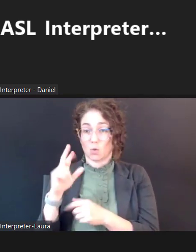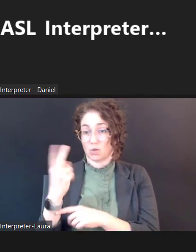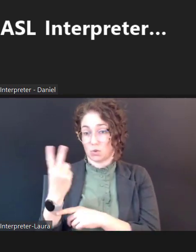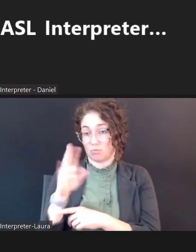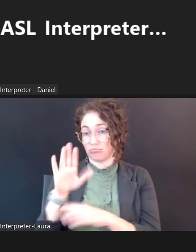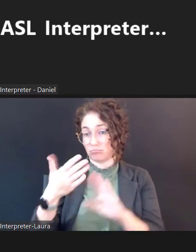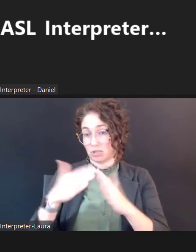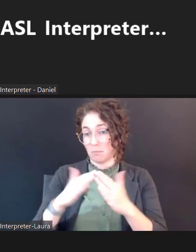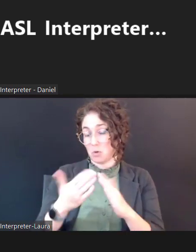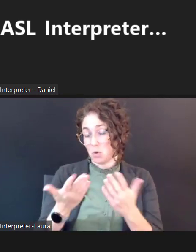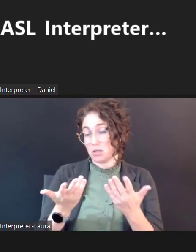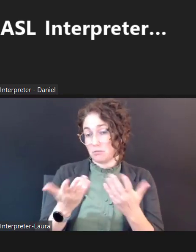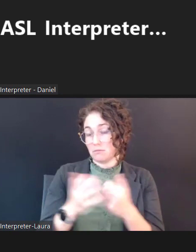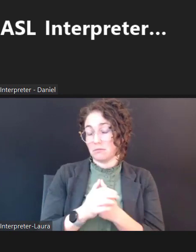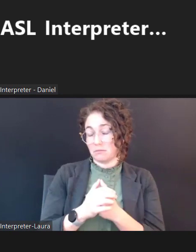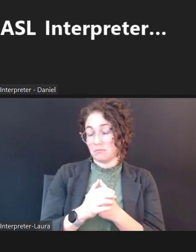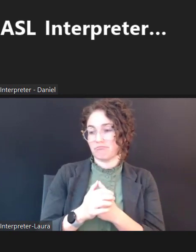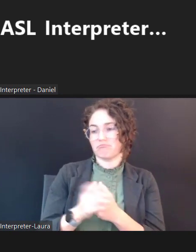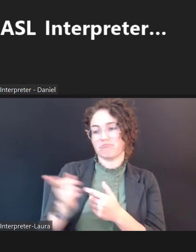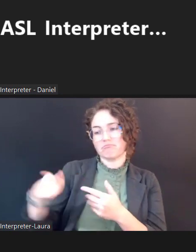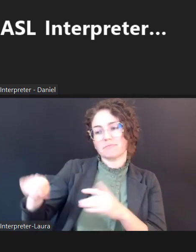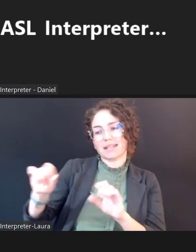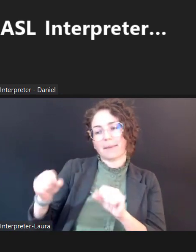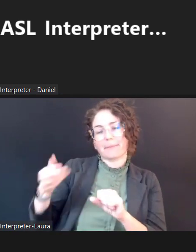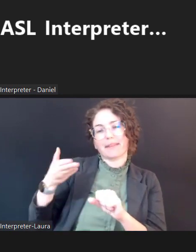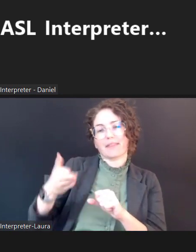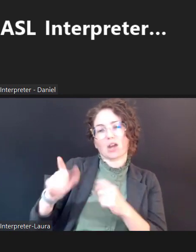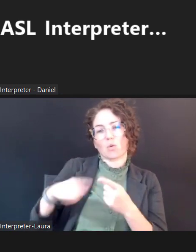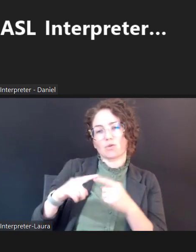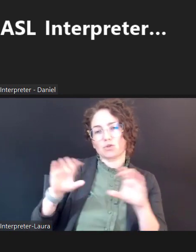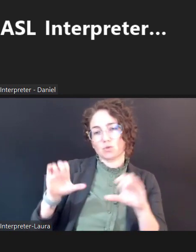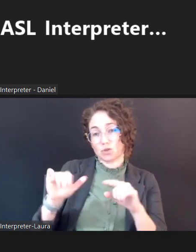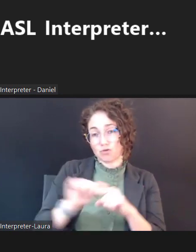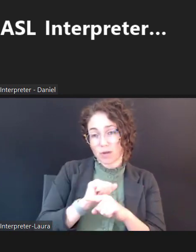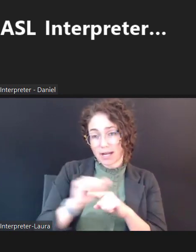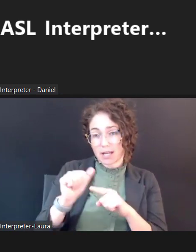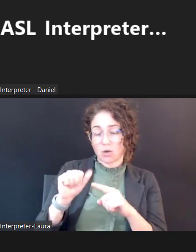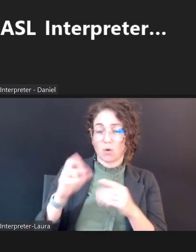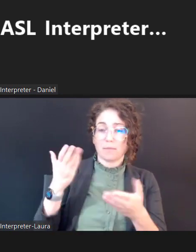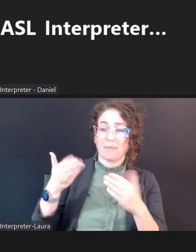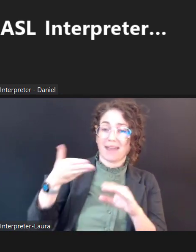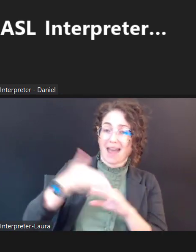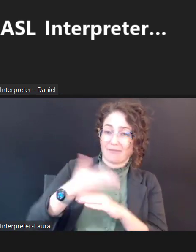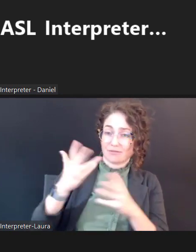encouraging you to have a partner audiologist to be there with you or